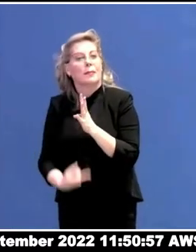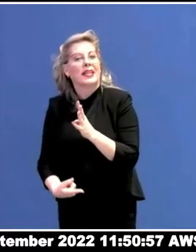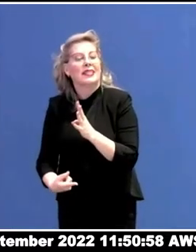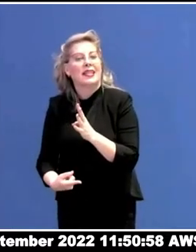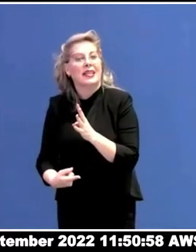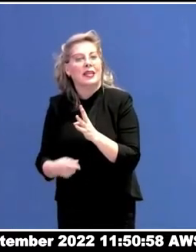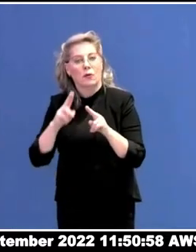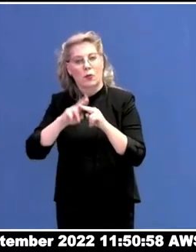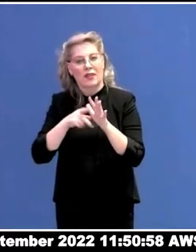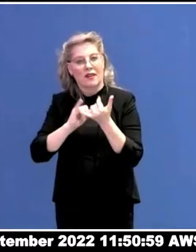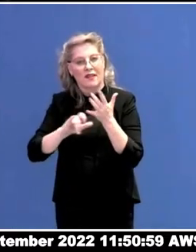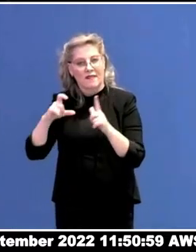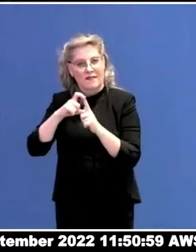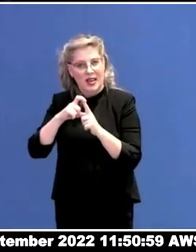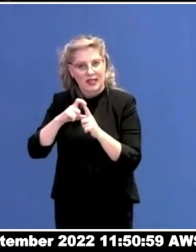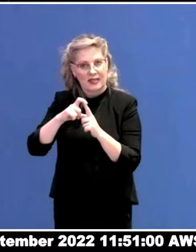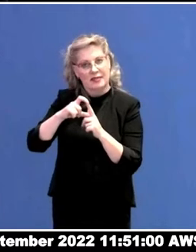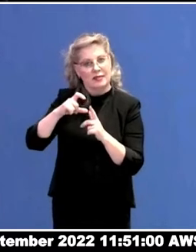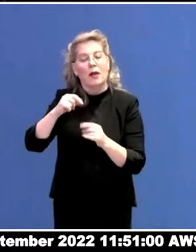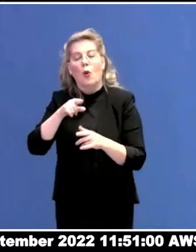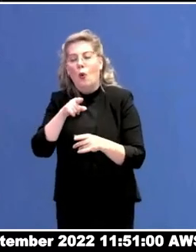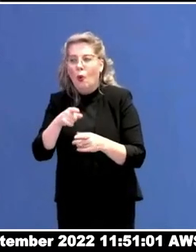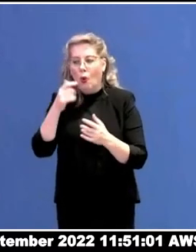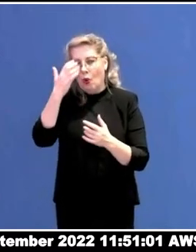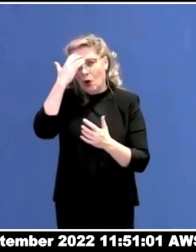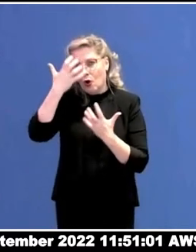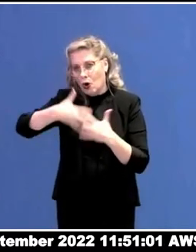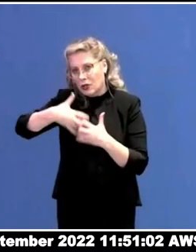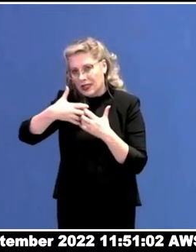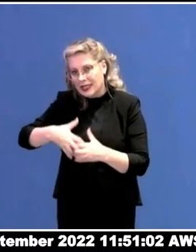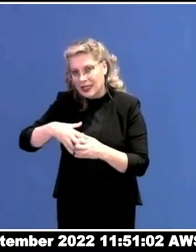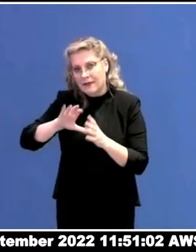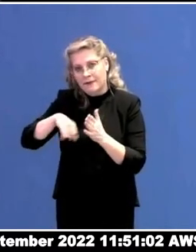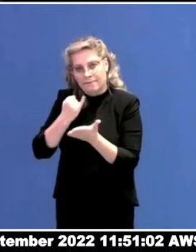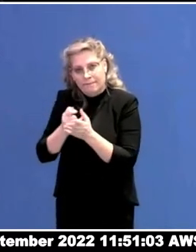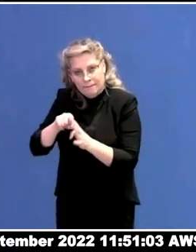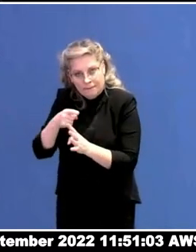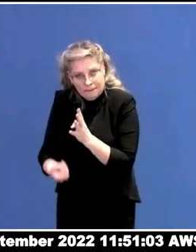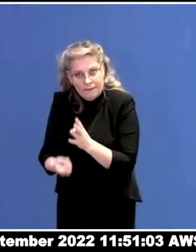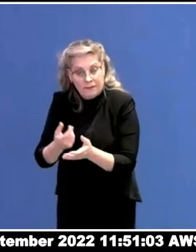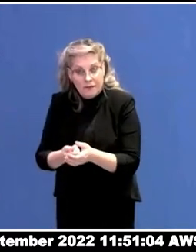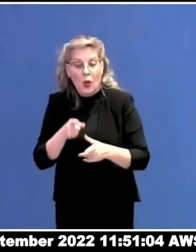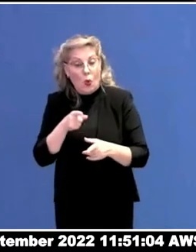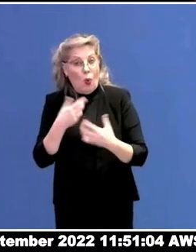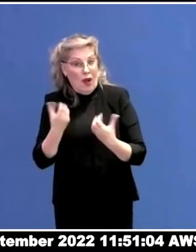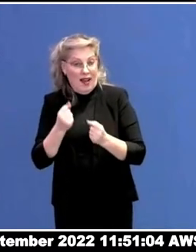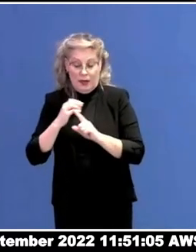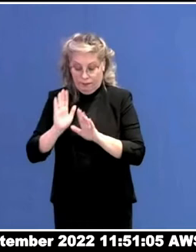Mmm. MS McMAHON: And many or perhaps most - you can tell us - experienced a trauma background as well? Sure.